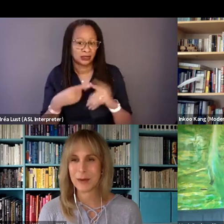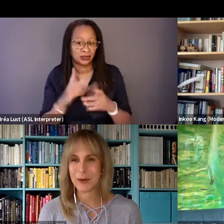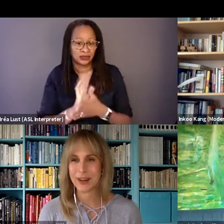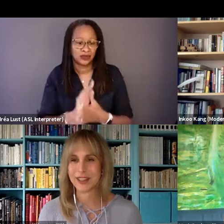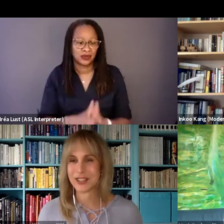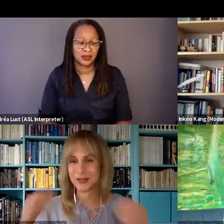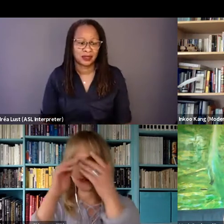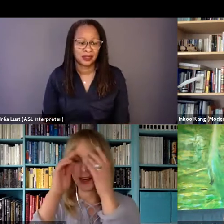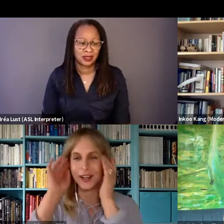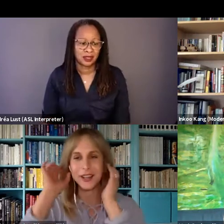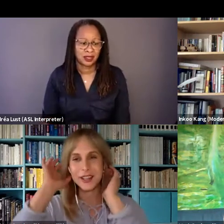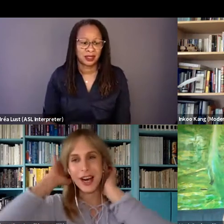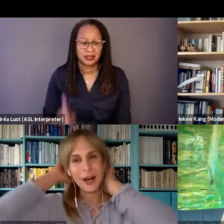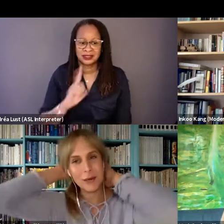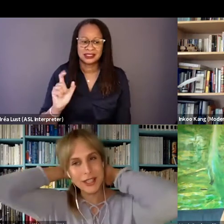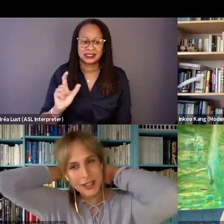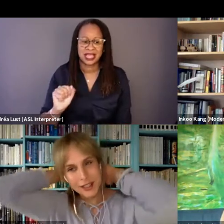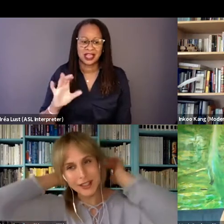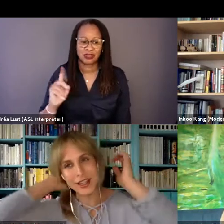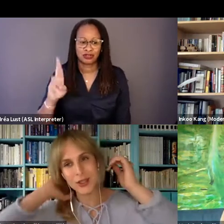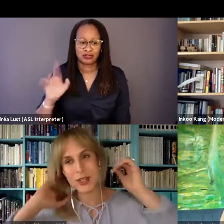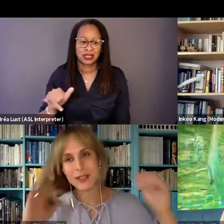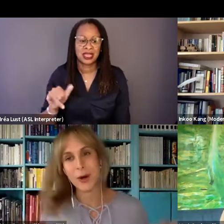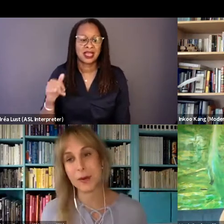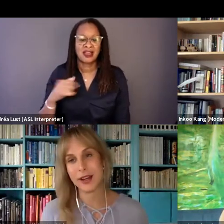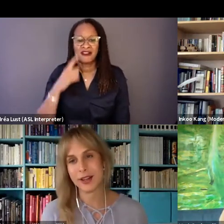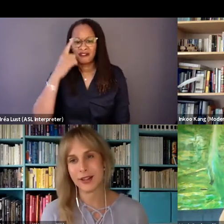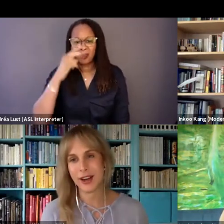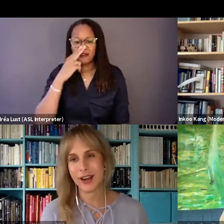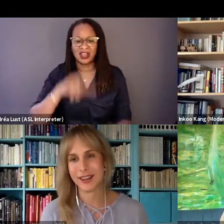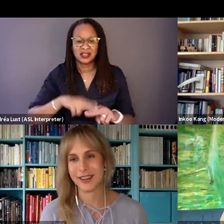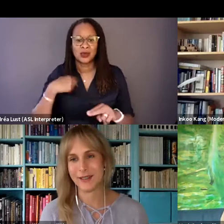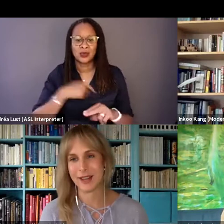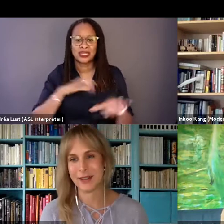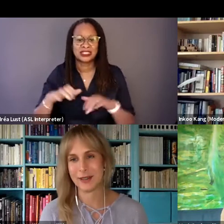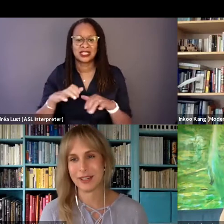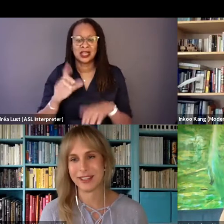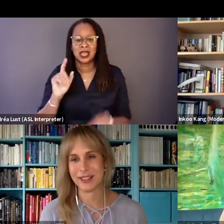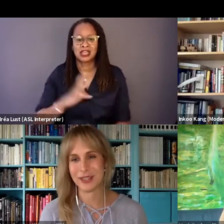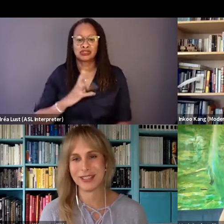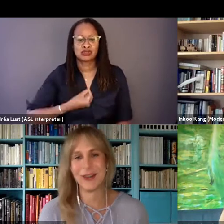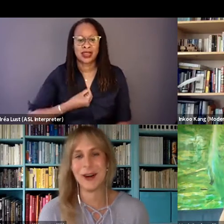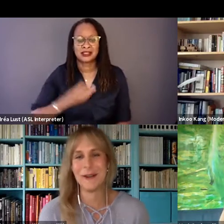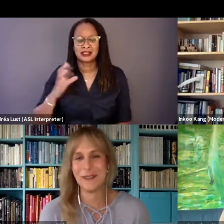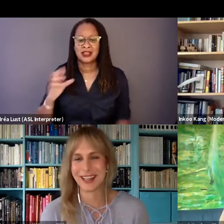At one point, just for fun, we did a transphobia cut of every transphobic comment